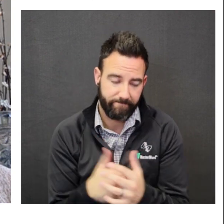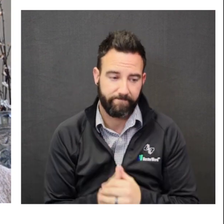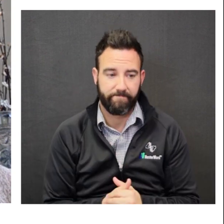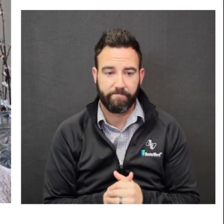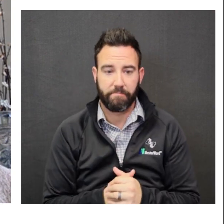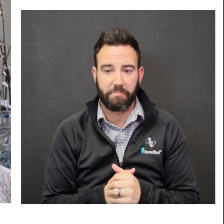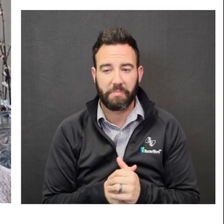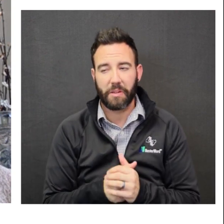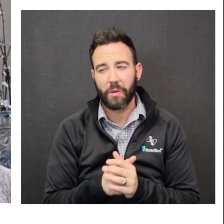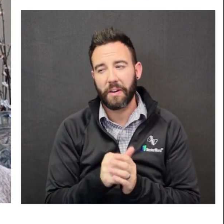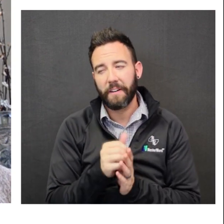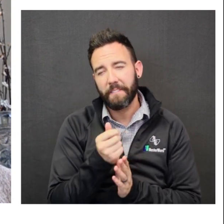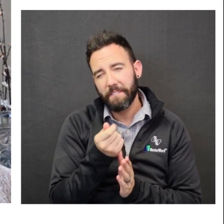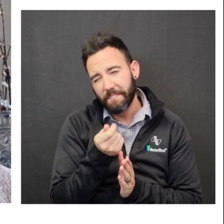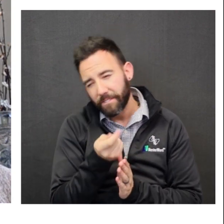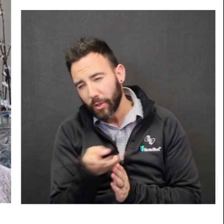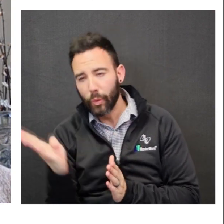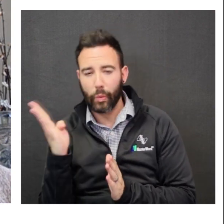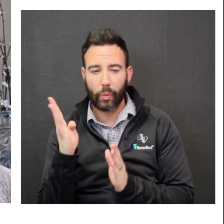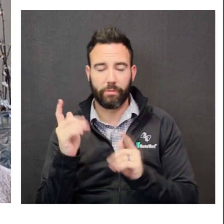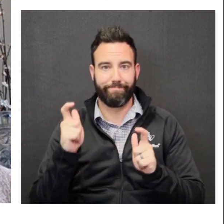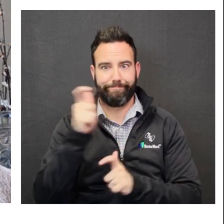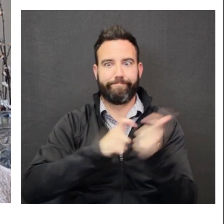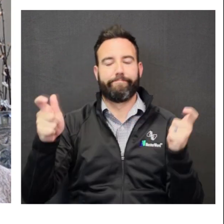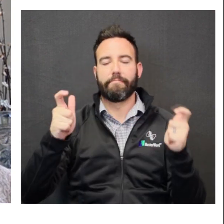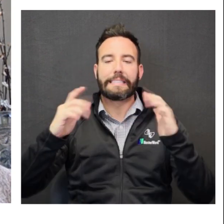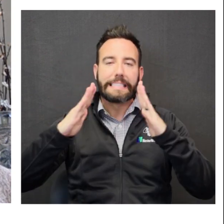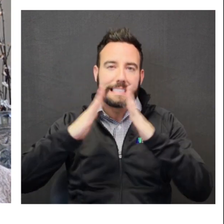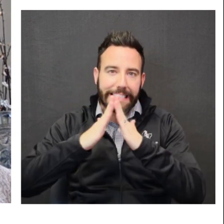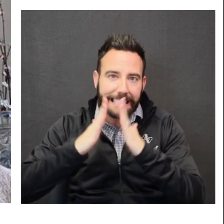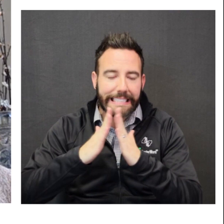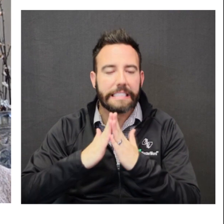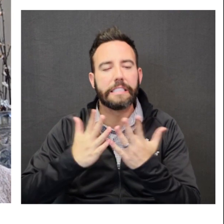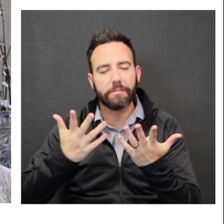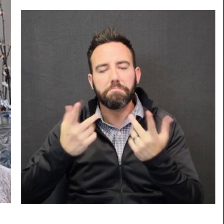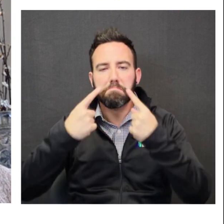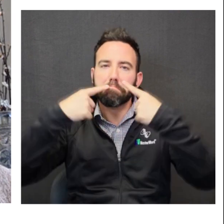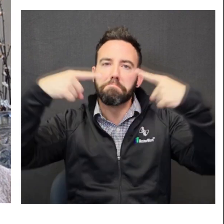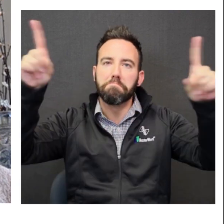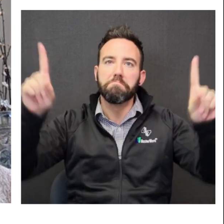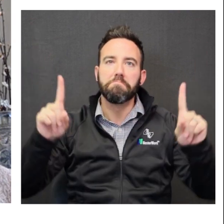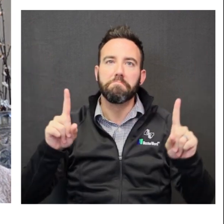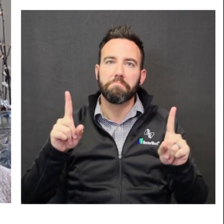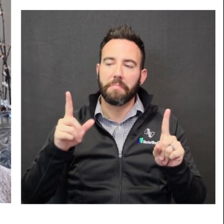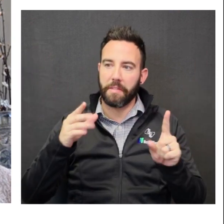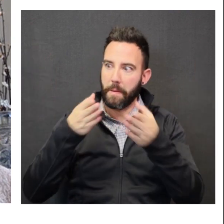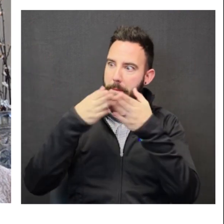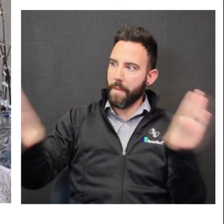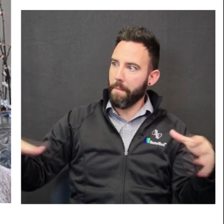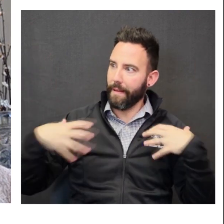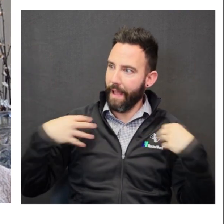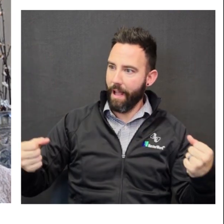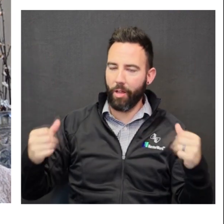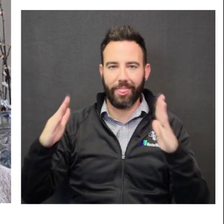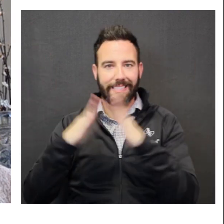few, you know, larger urban areas cities that had those programs in place. And it connected their public health in their